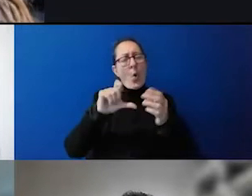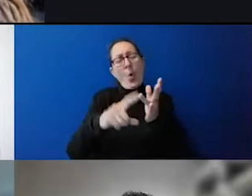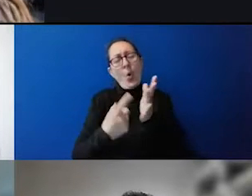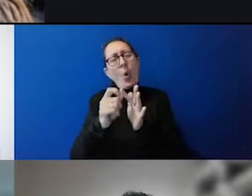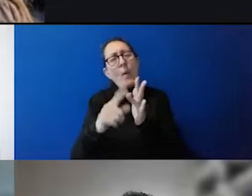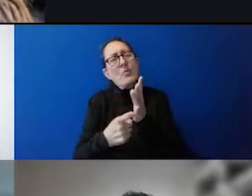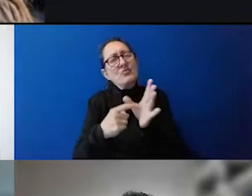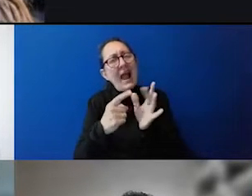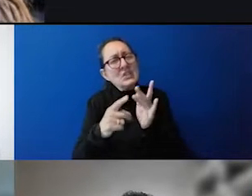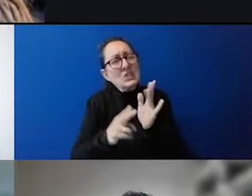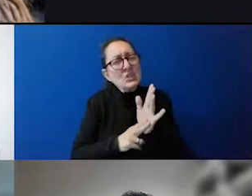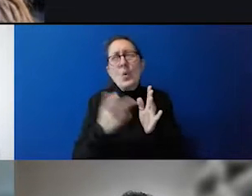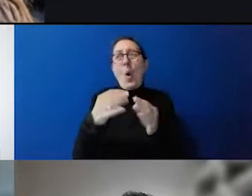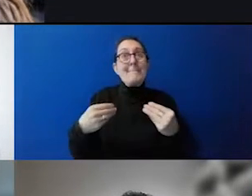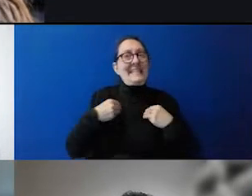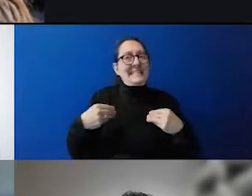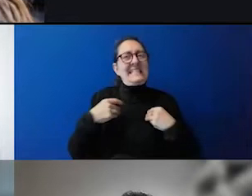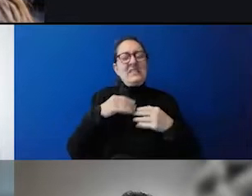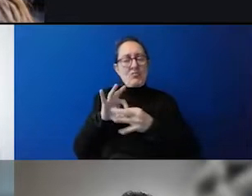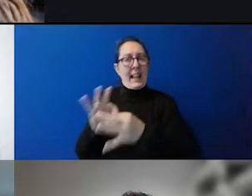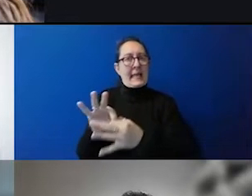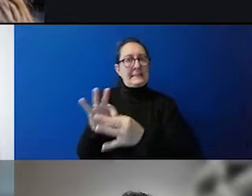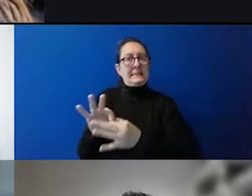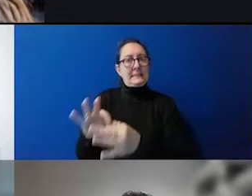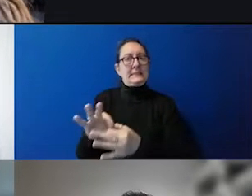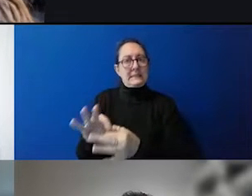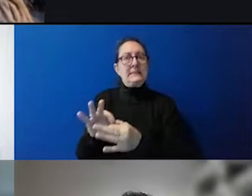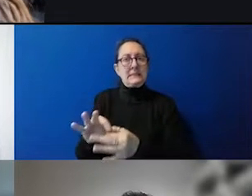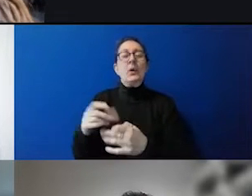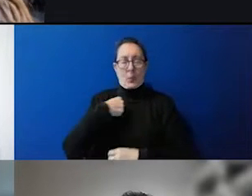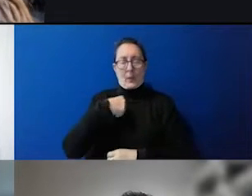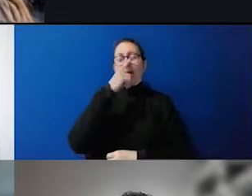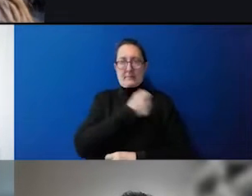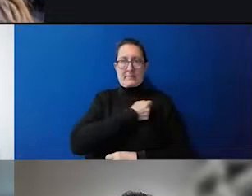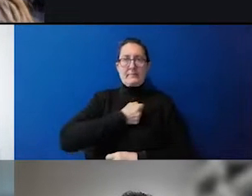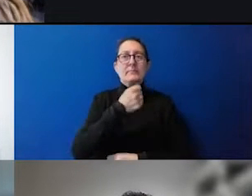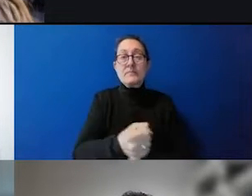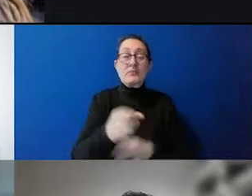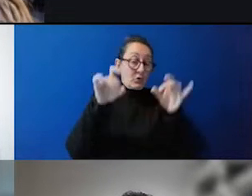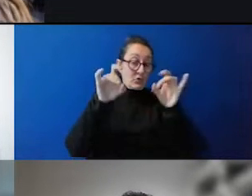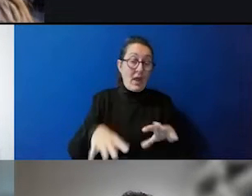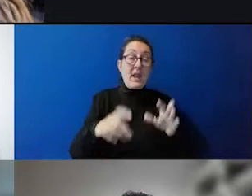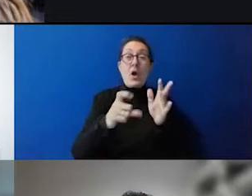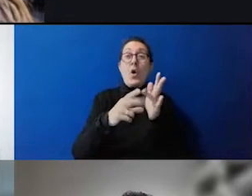side we also assist with um Austra consumer law matters so if you've brought a faulty product